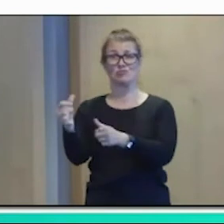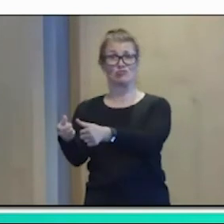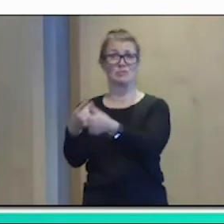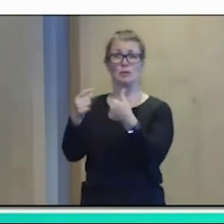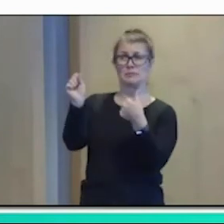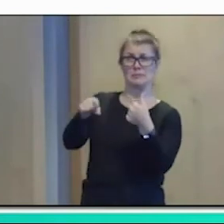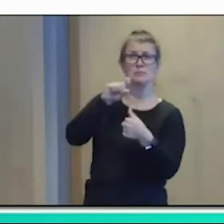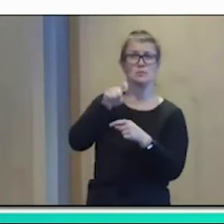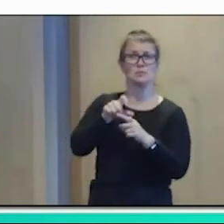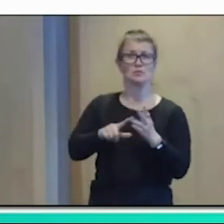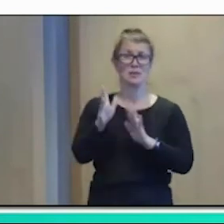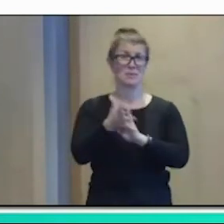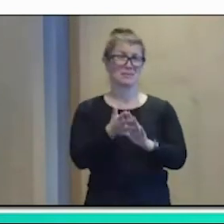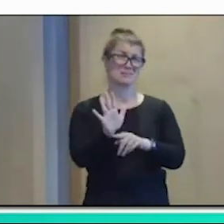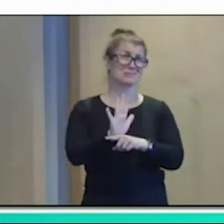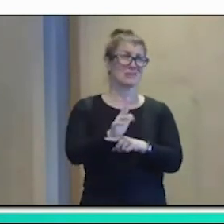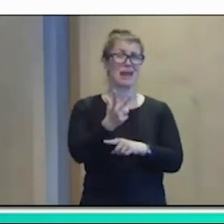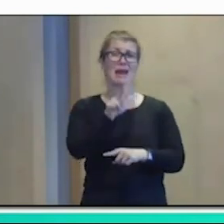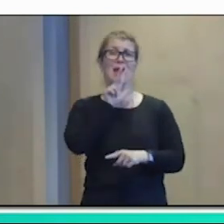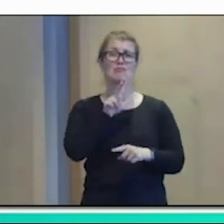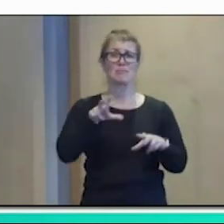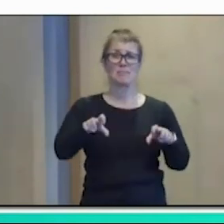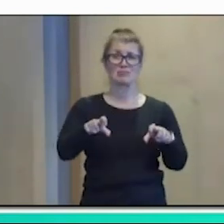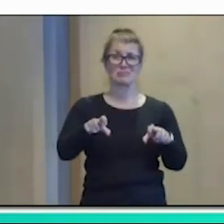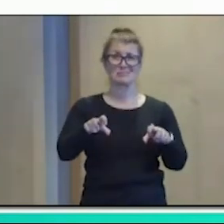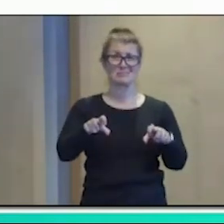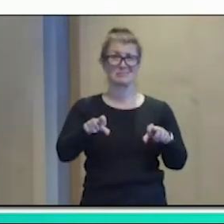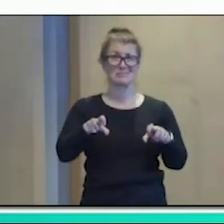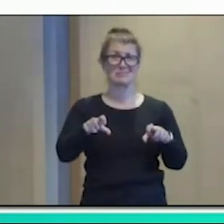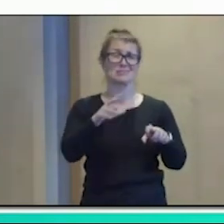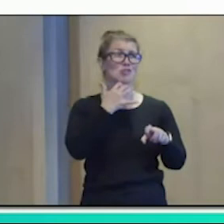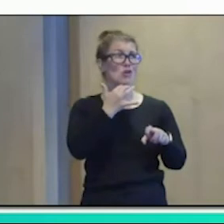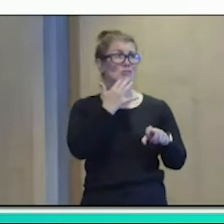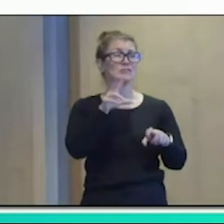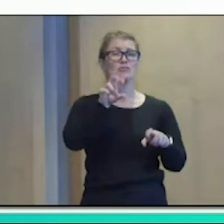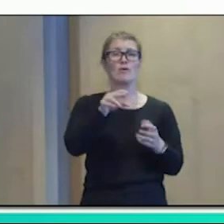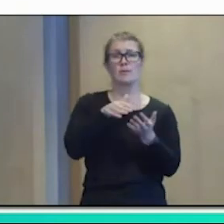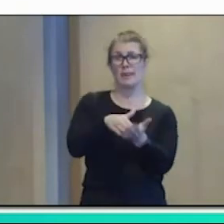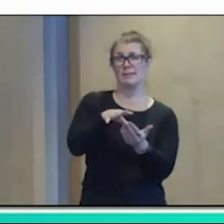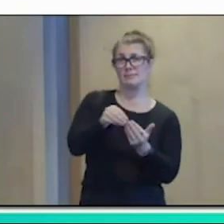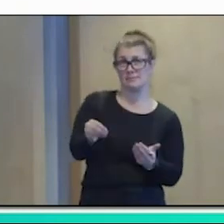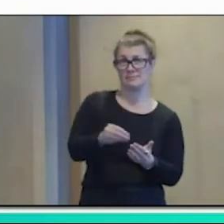800 batteries at a cost of around 12 million. Because you're going to have to send a signal